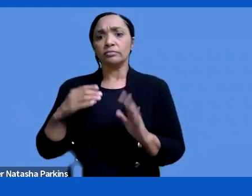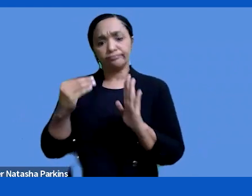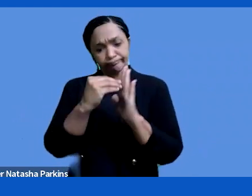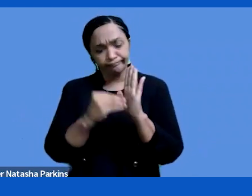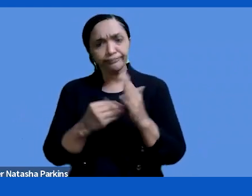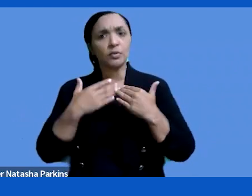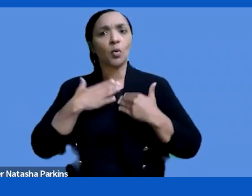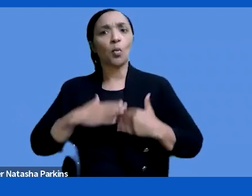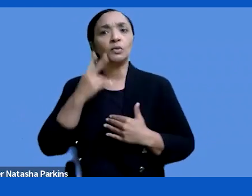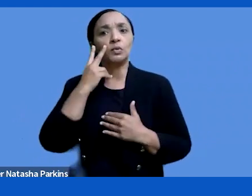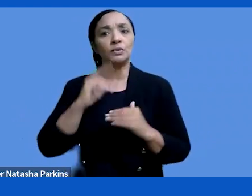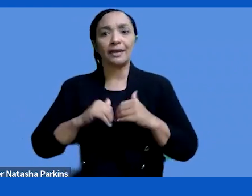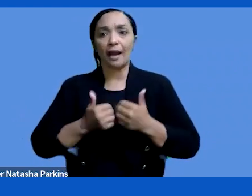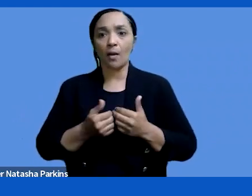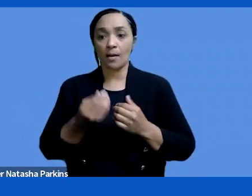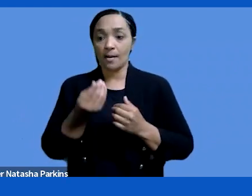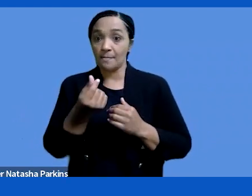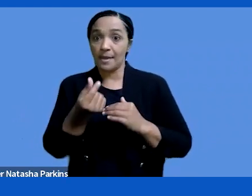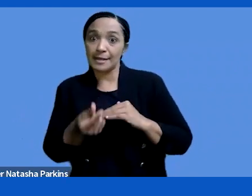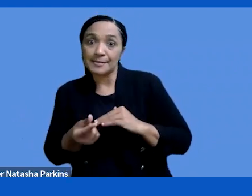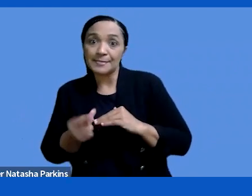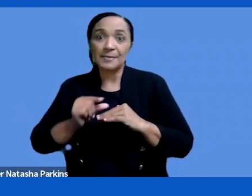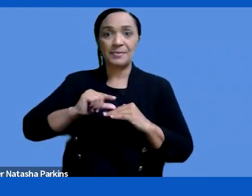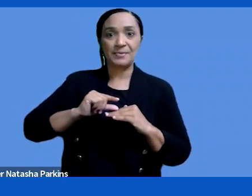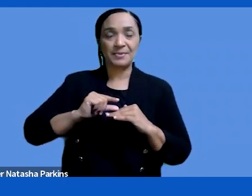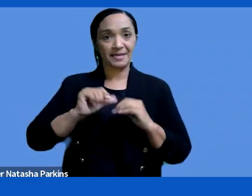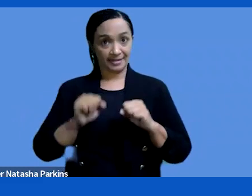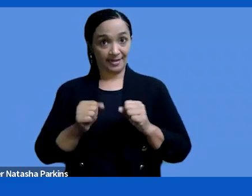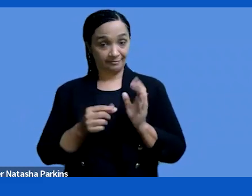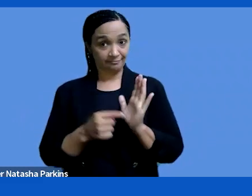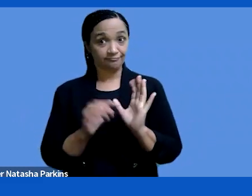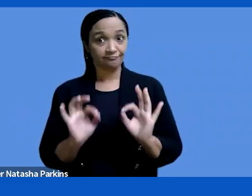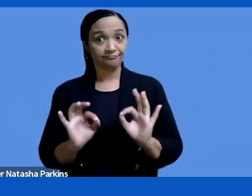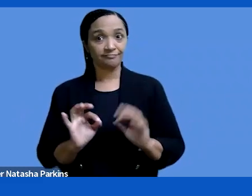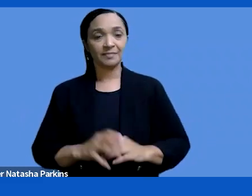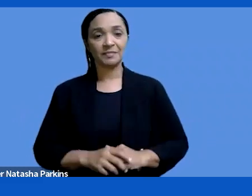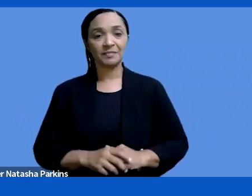a little bit of money part to that? >> AINARS FREIMANIS: Always consider,